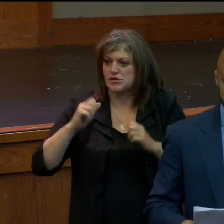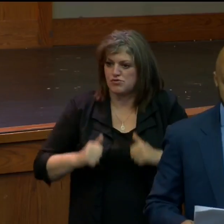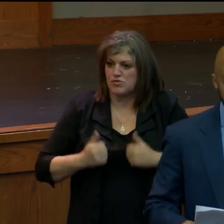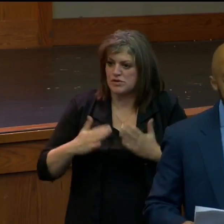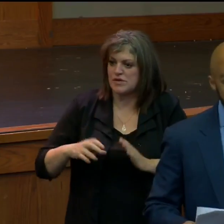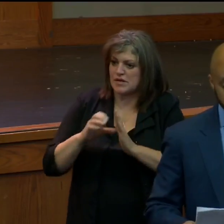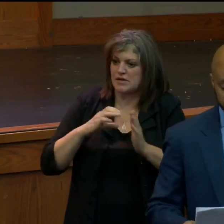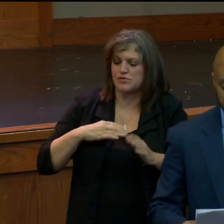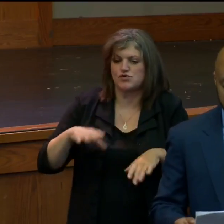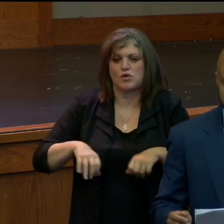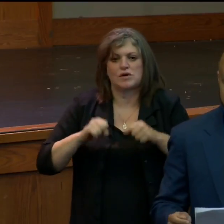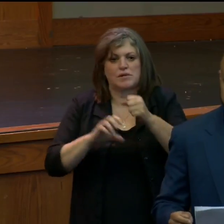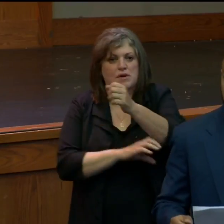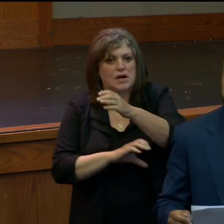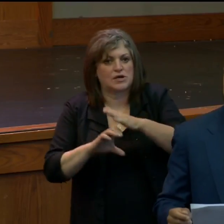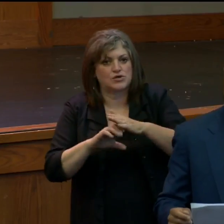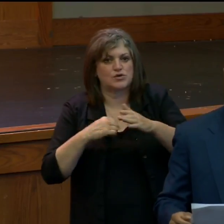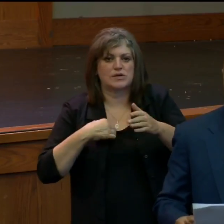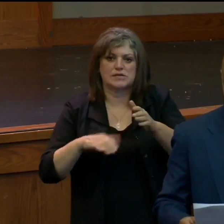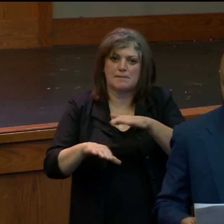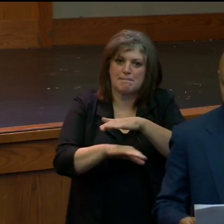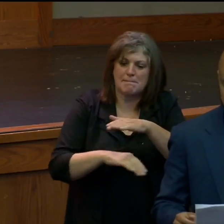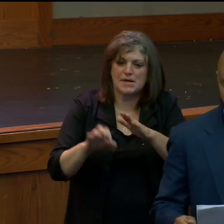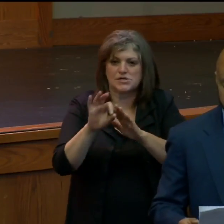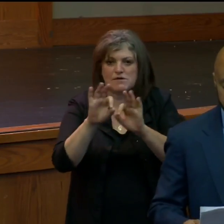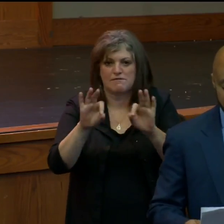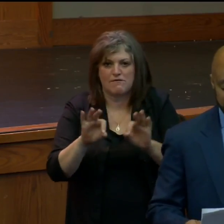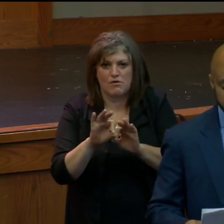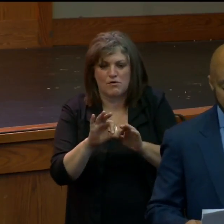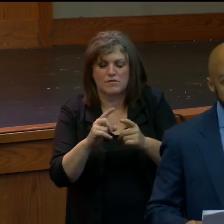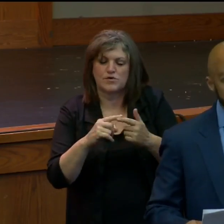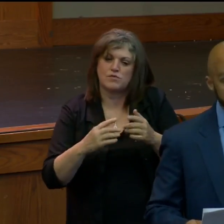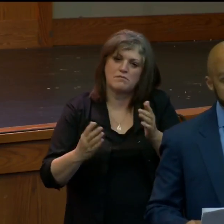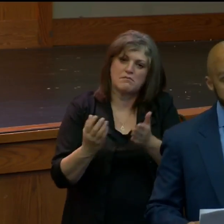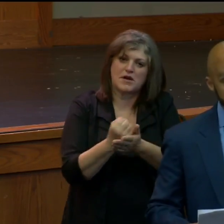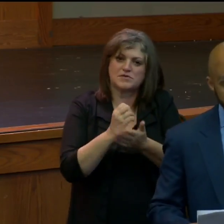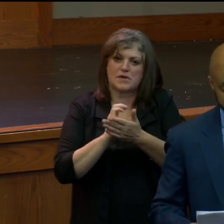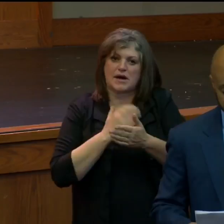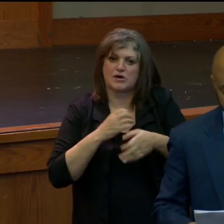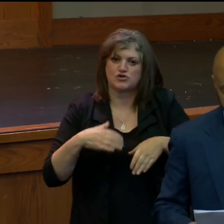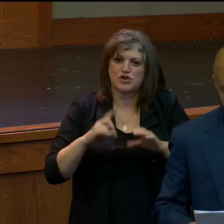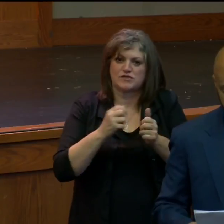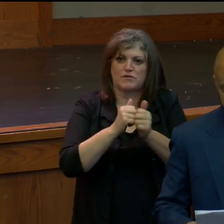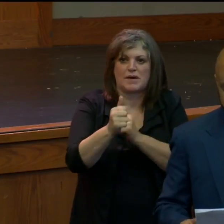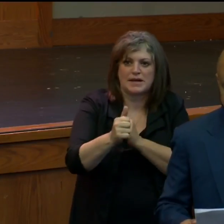ADOPT A CONSTITUTION IN ITS MOST BASIC FORM IN ORDER TO MAXIMIZE OUR CHANCES OF PASSAGE.